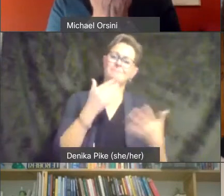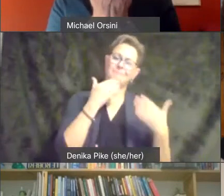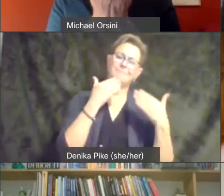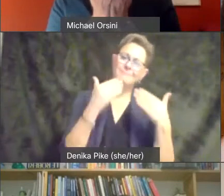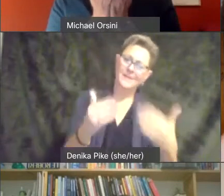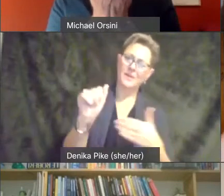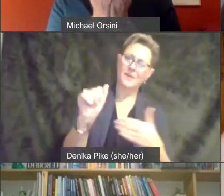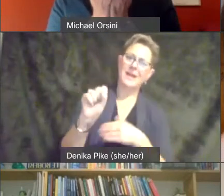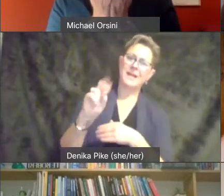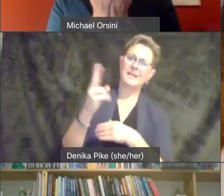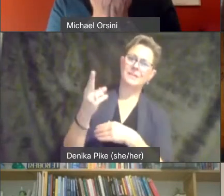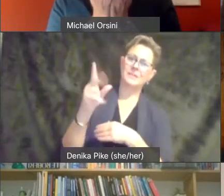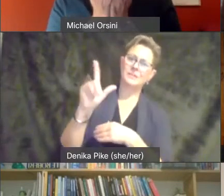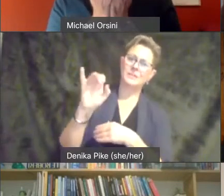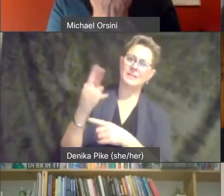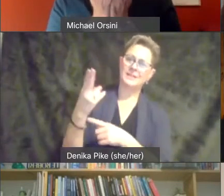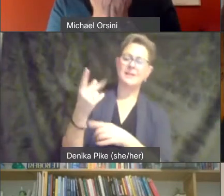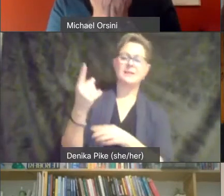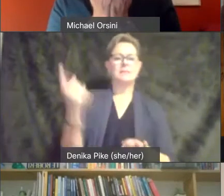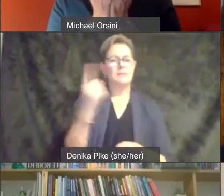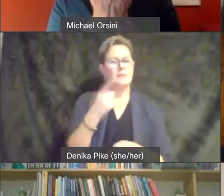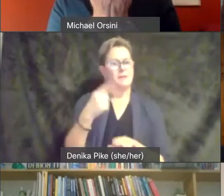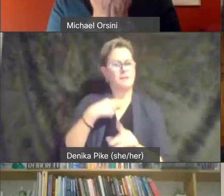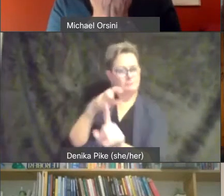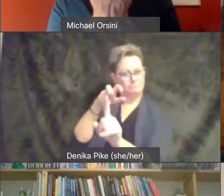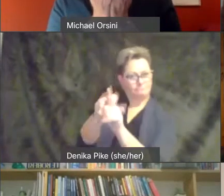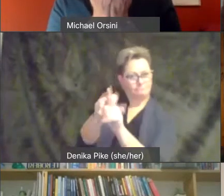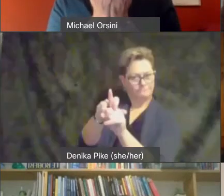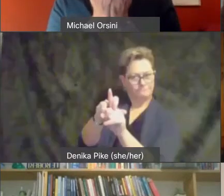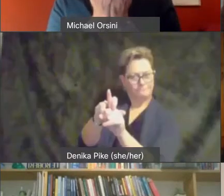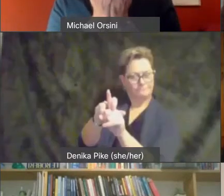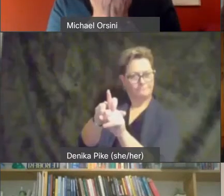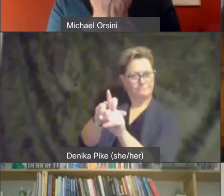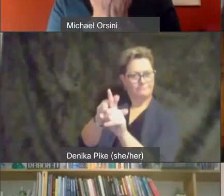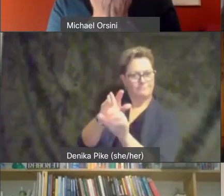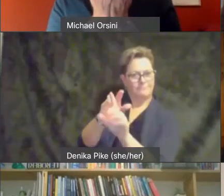You said that I thought was really insightful is how we dismiss people for rural areas,